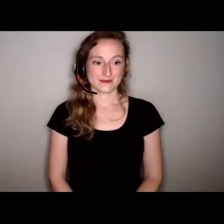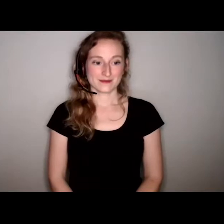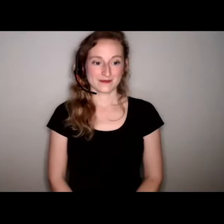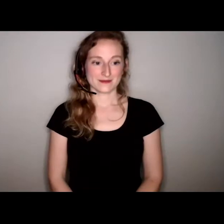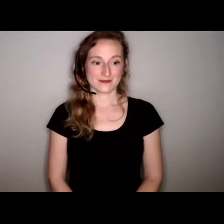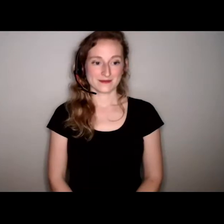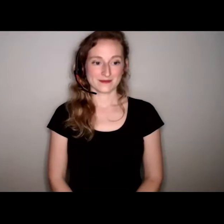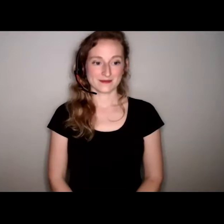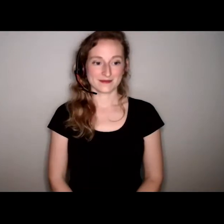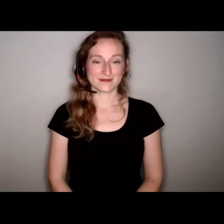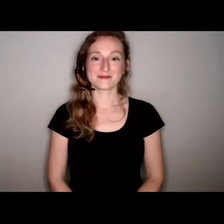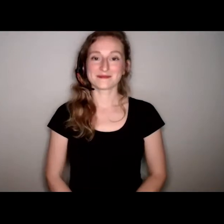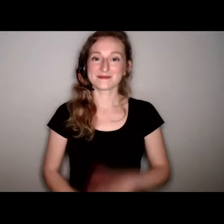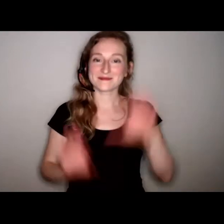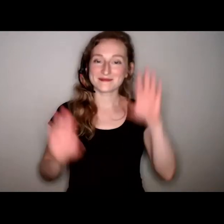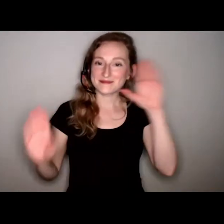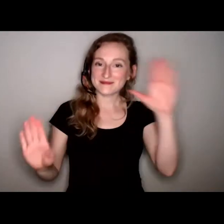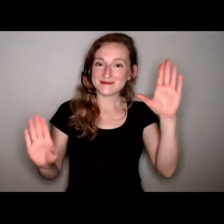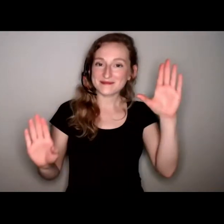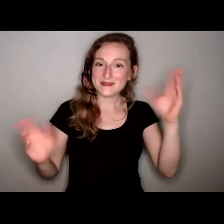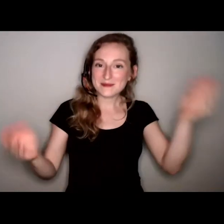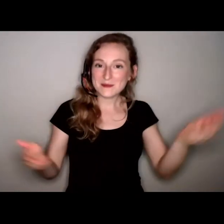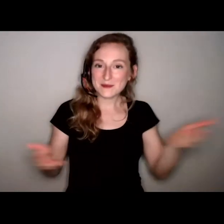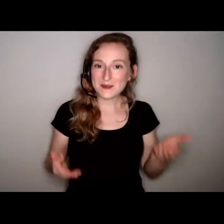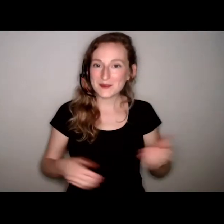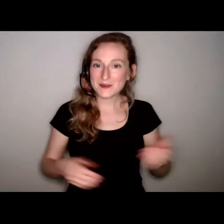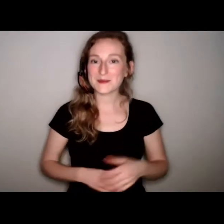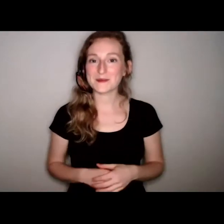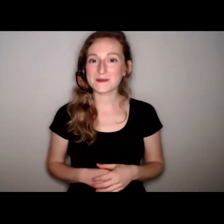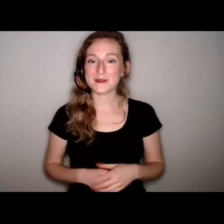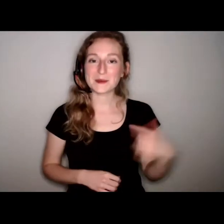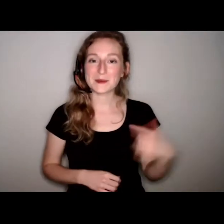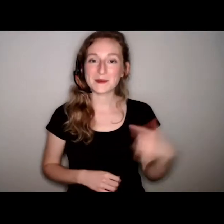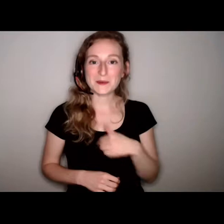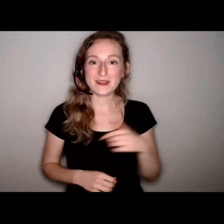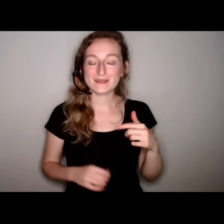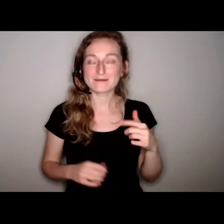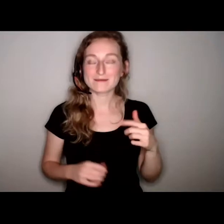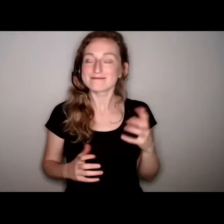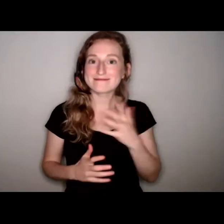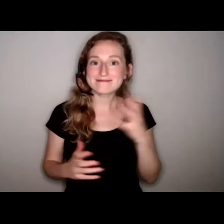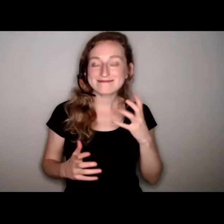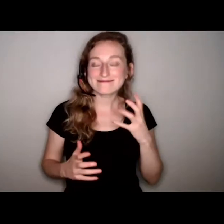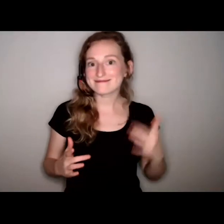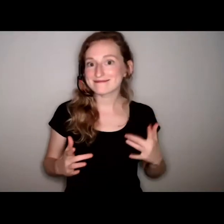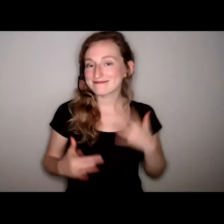Welcome! We are so excited you joined us today.